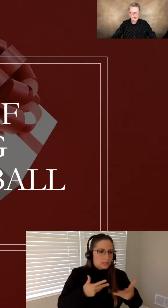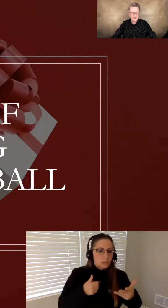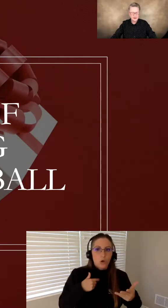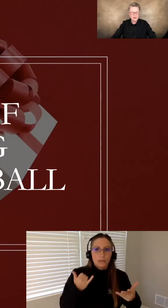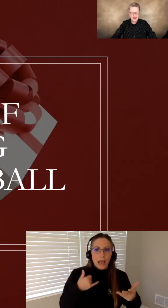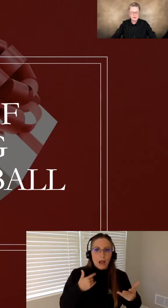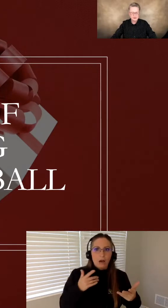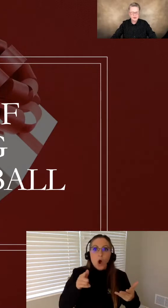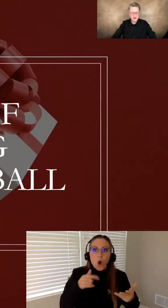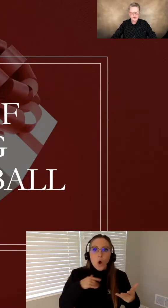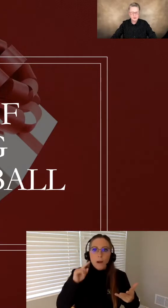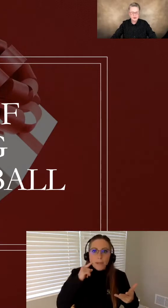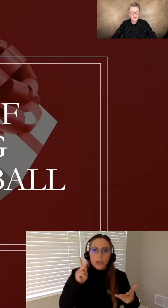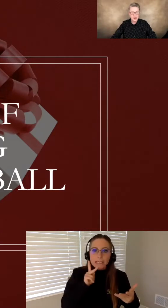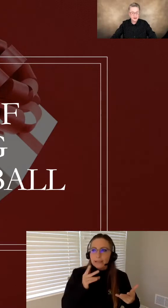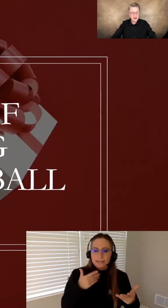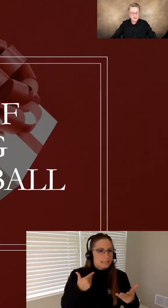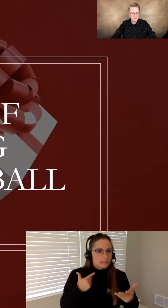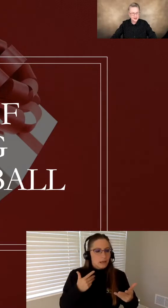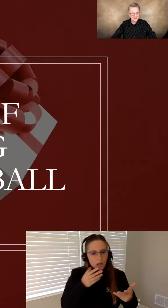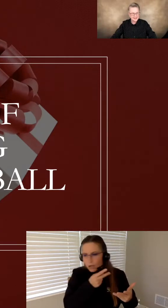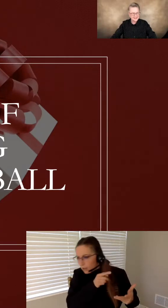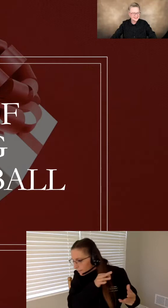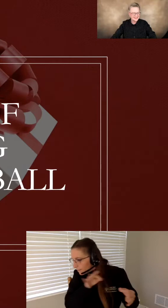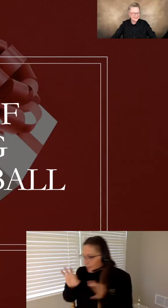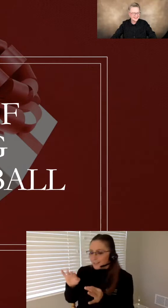to be the catalyst for that for me in my life so thanks . . .